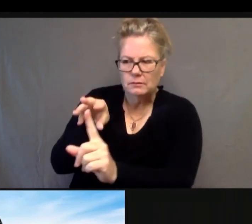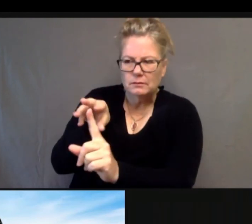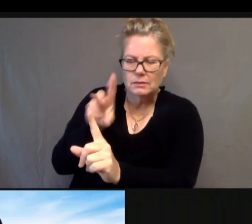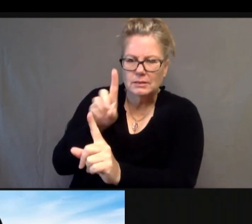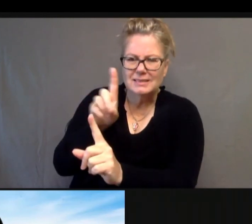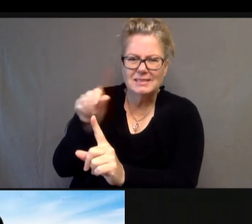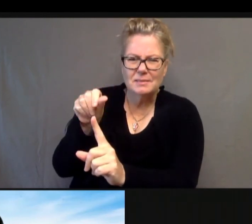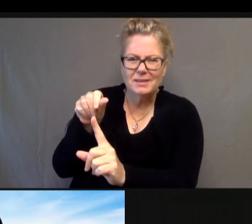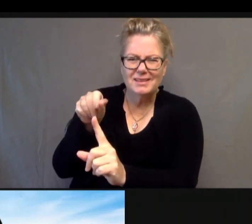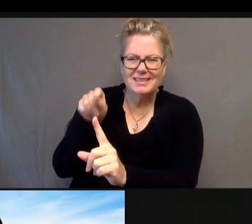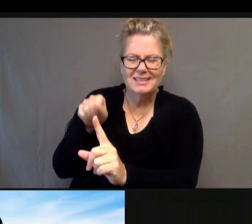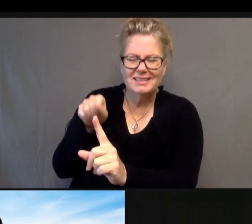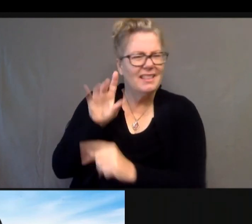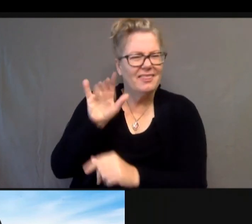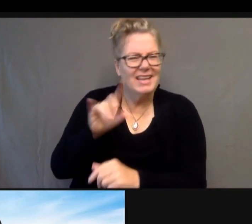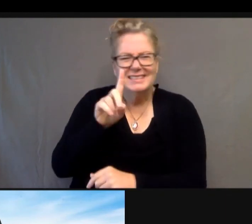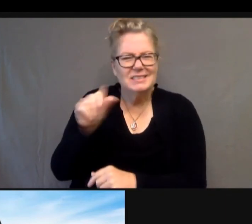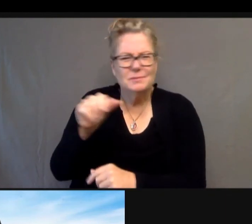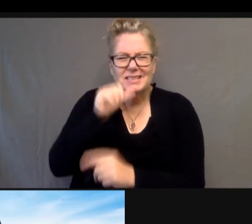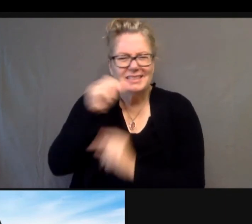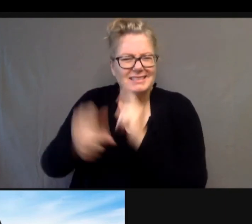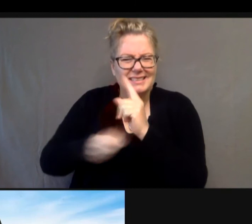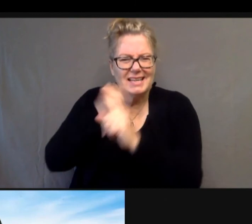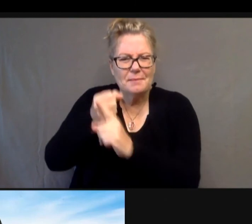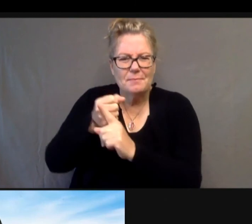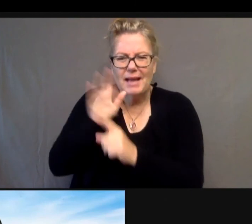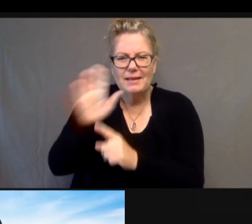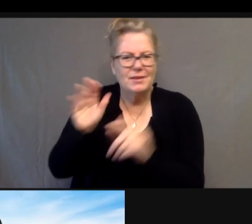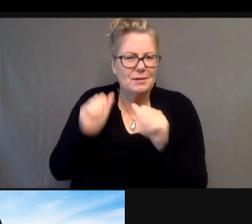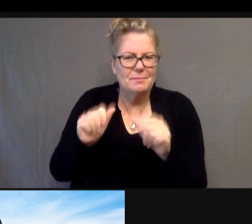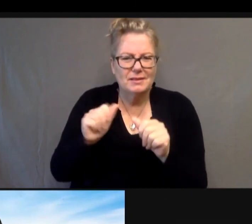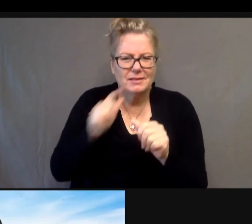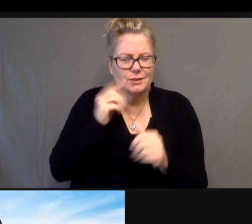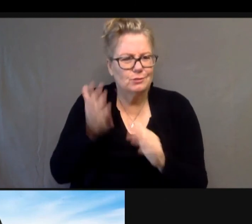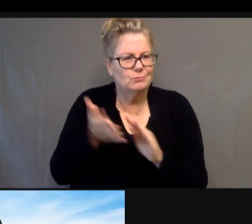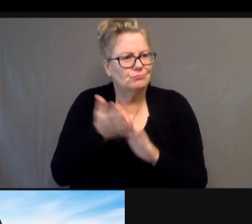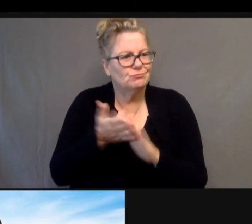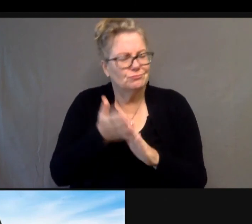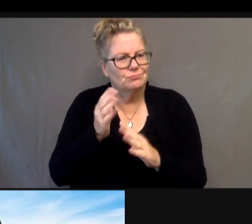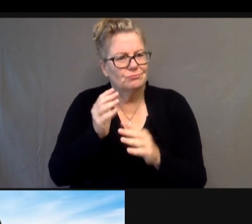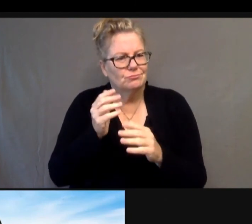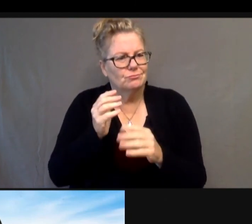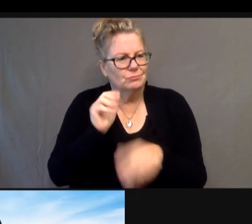whose disabilities are not impacting their ability to practice ethically and competently?